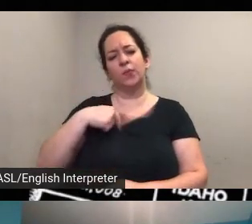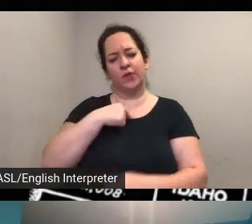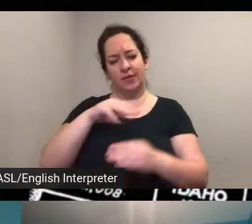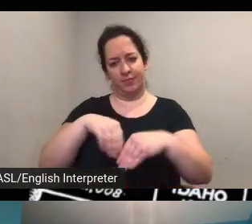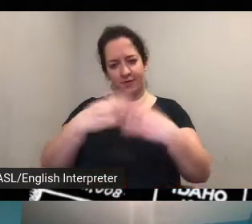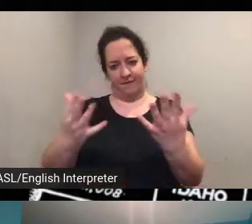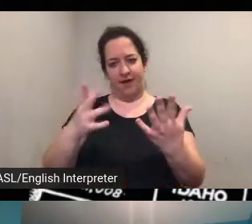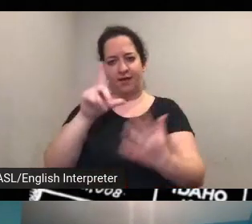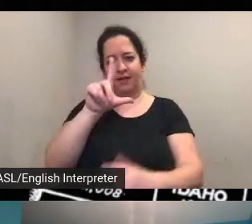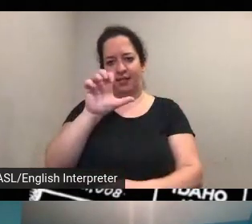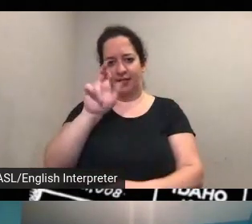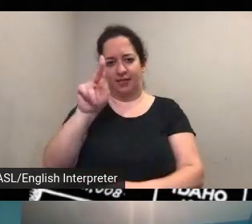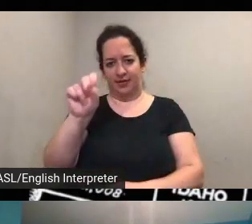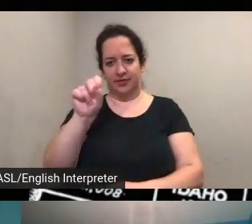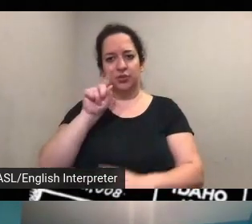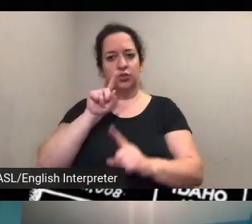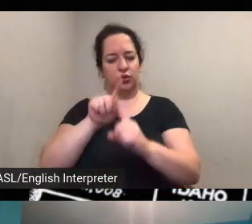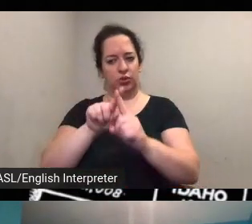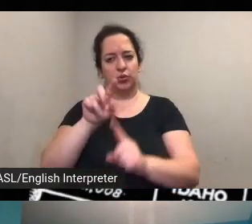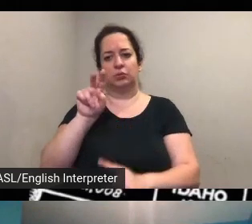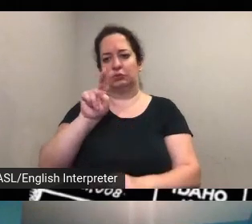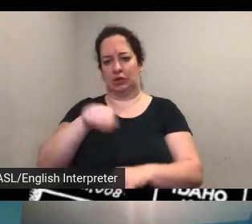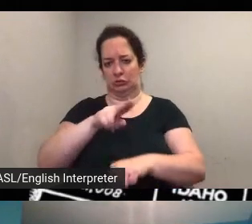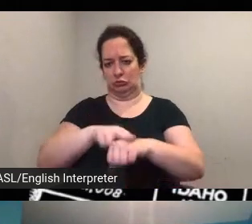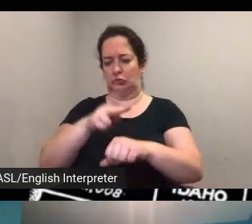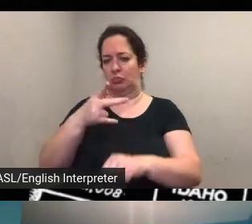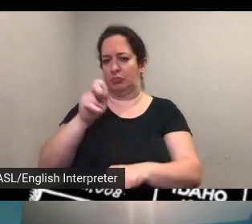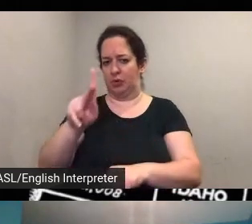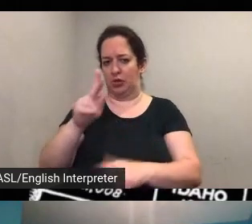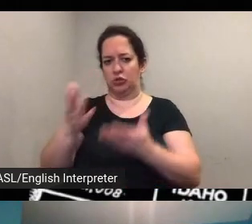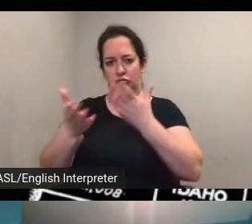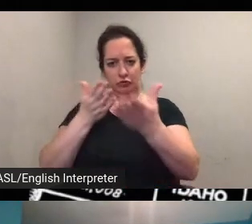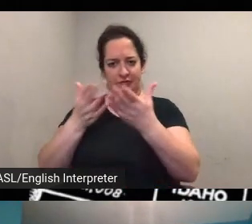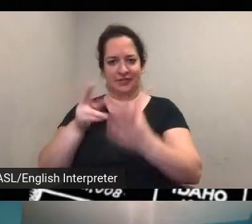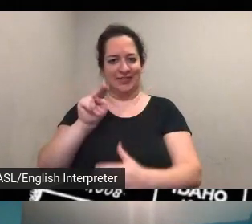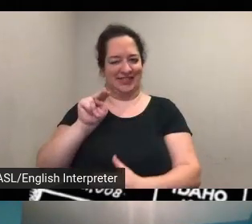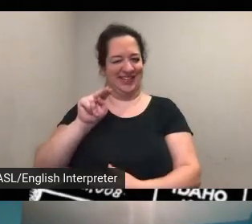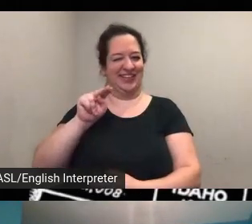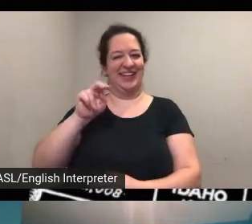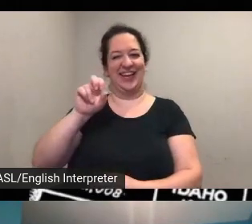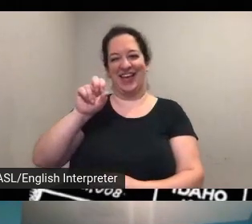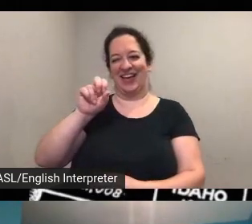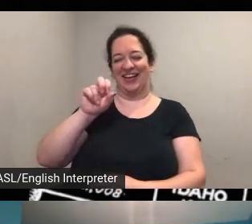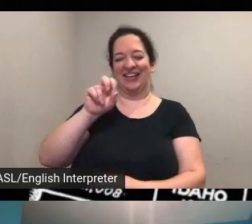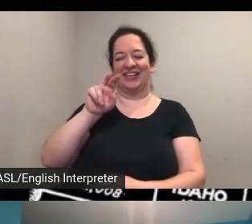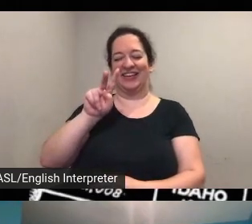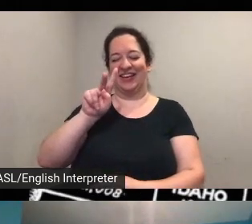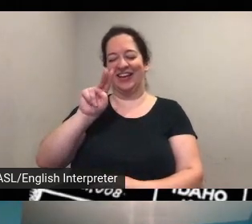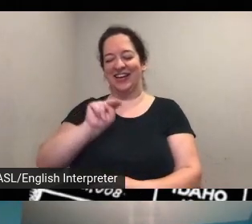uh national park service uh site pages um when when available on i'm i'm i'm